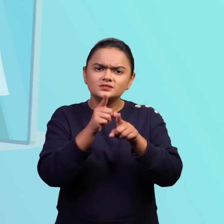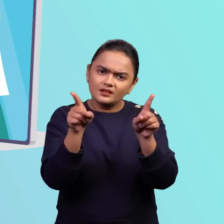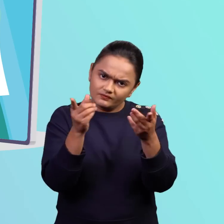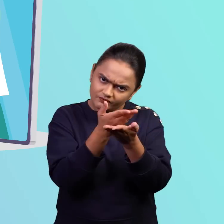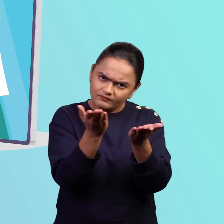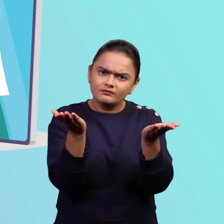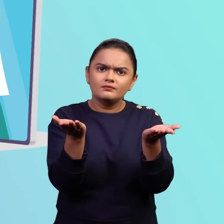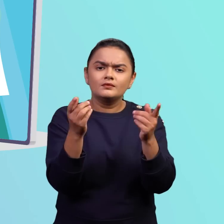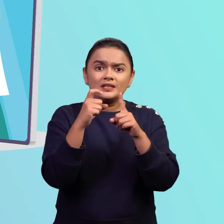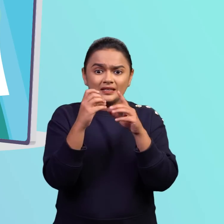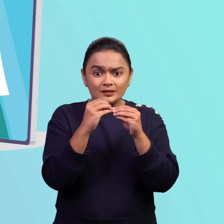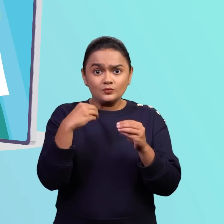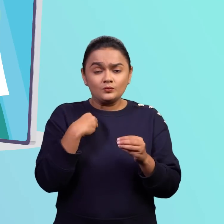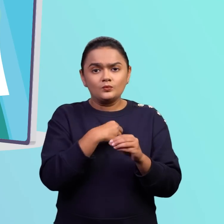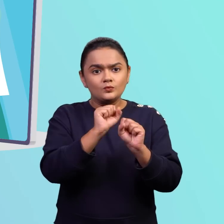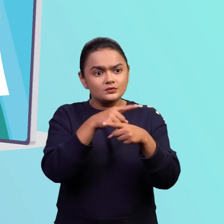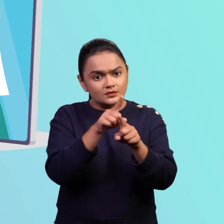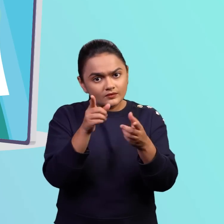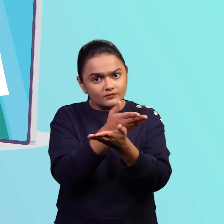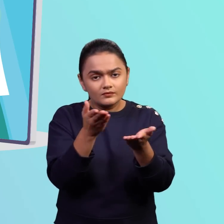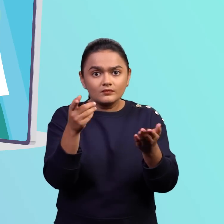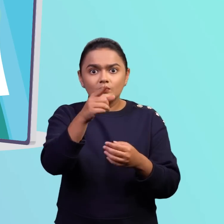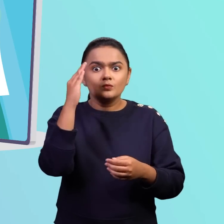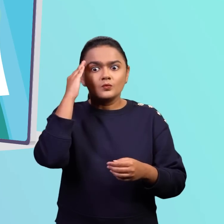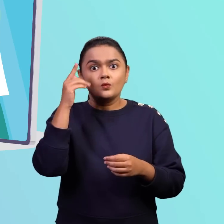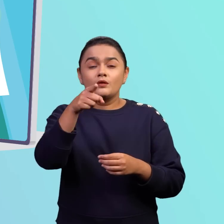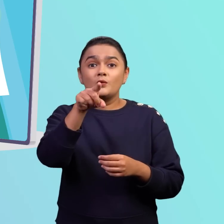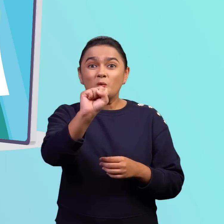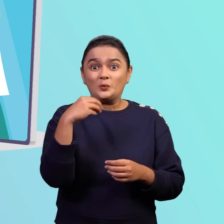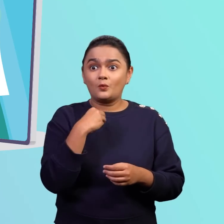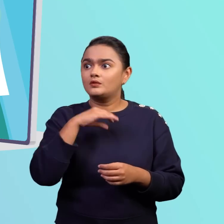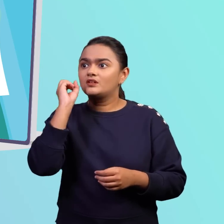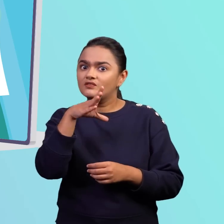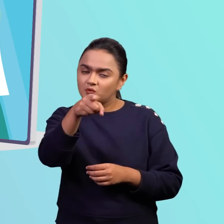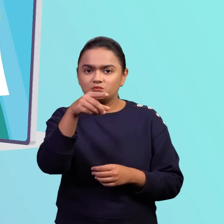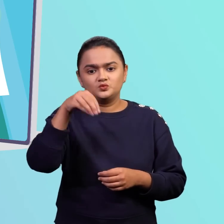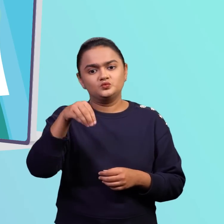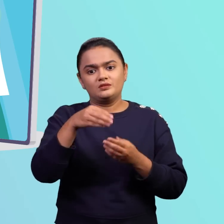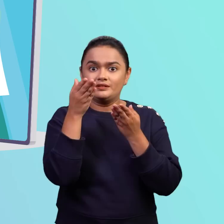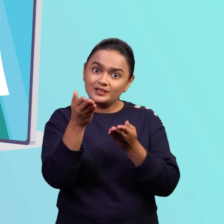You! You yourself are the doctor for your diabetes. Your doctor informs you that you have diabetes.